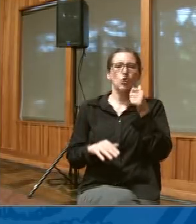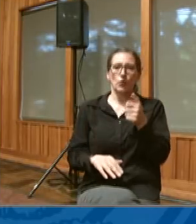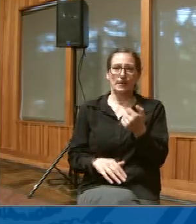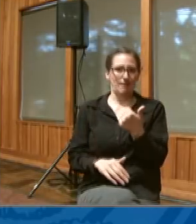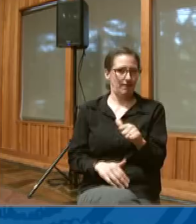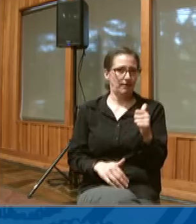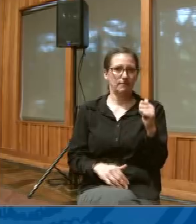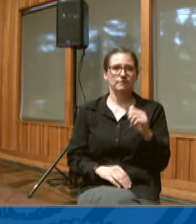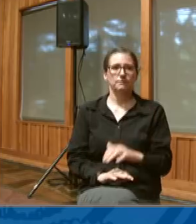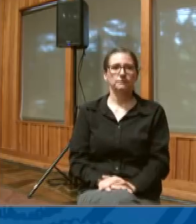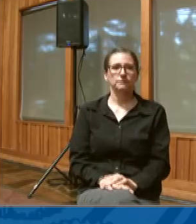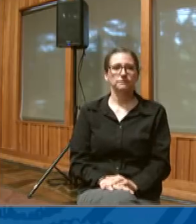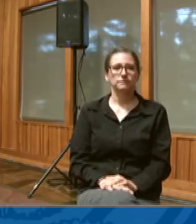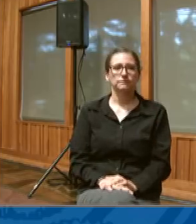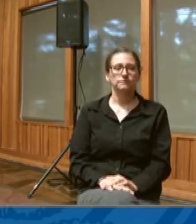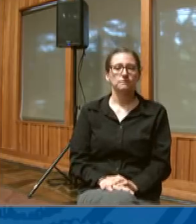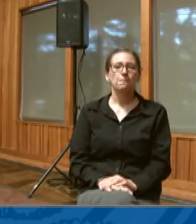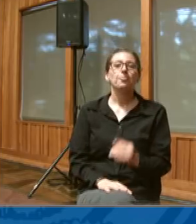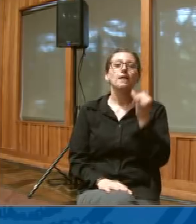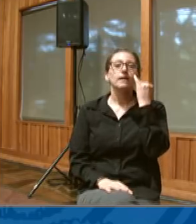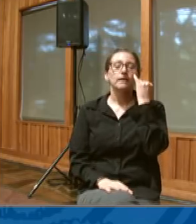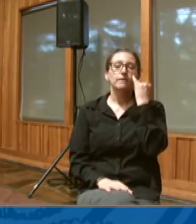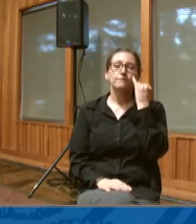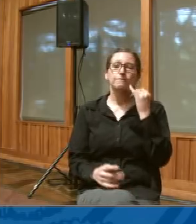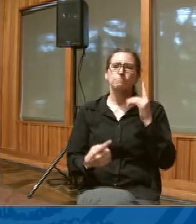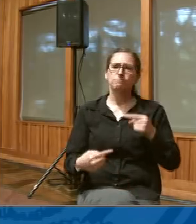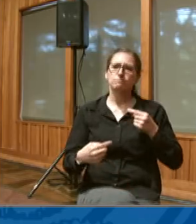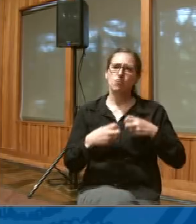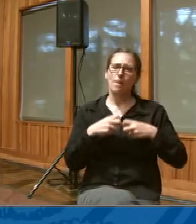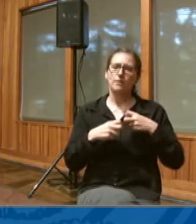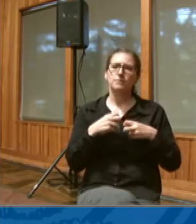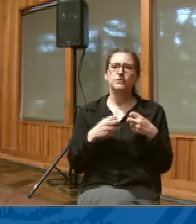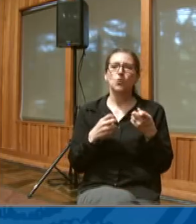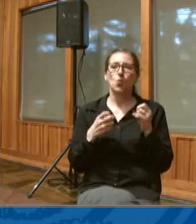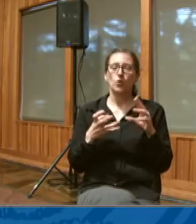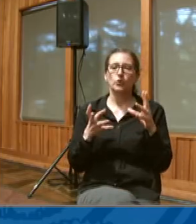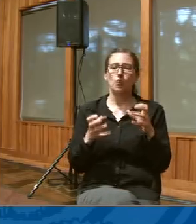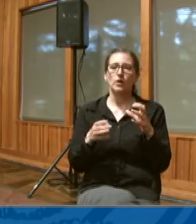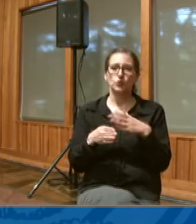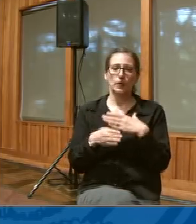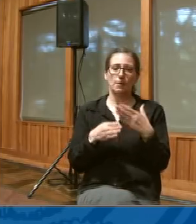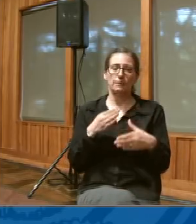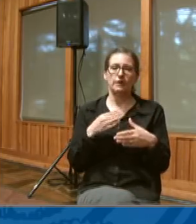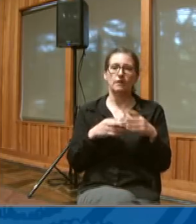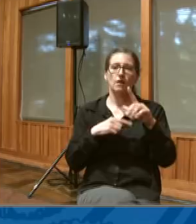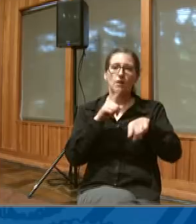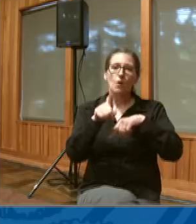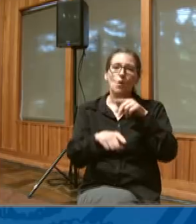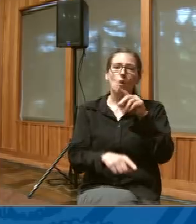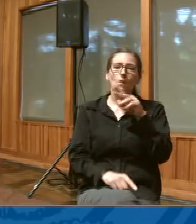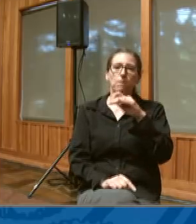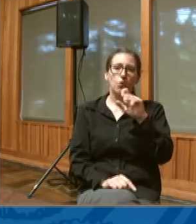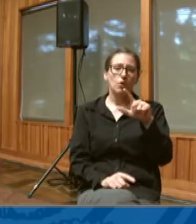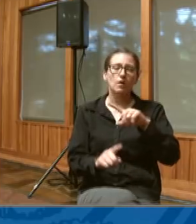IF YOU DECLINE TO ANSWER ANY QUESTIONS, IF YOU DON'T WANT TO ANSWER OR IT'S NOT RELEVANT TO YOU YOU DON'T HIT ANY OF THE